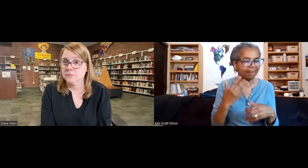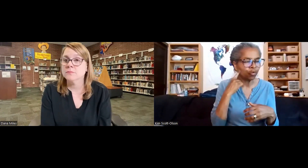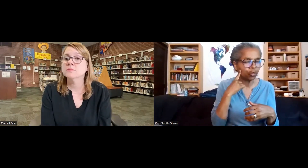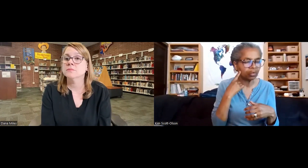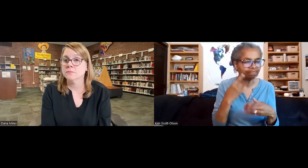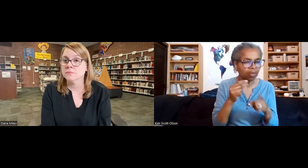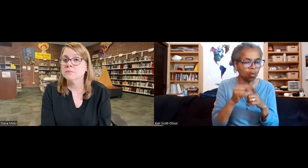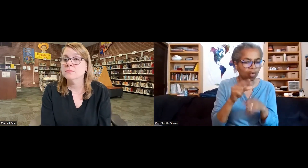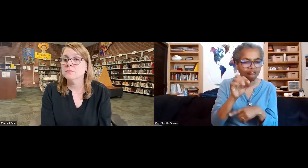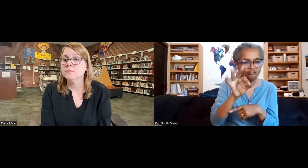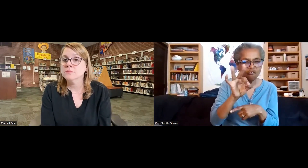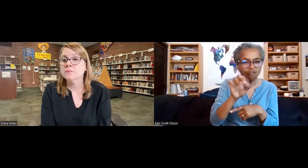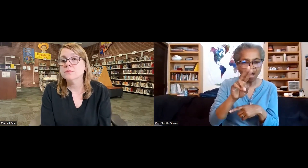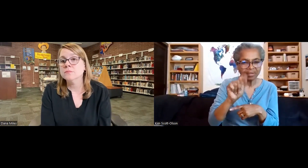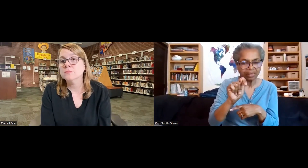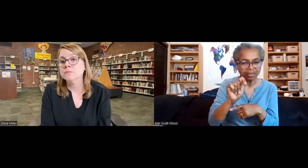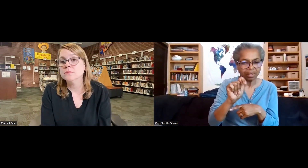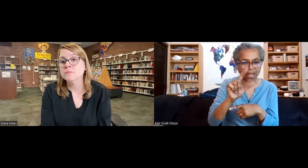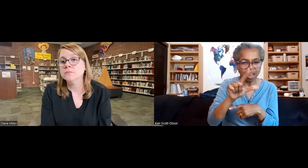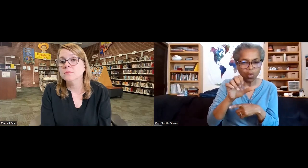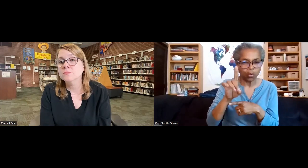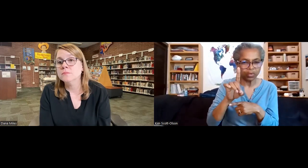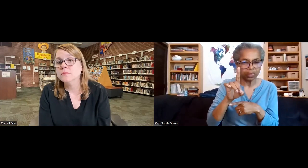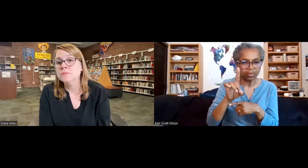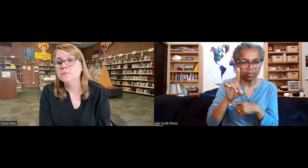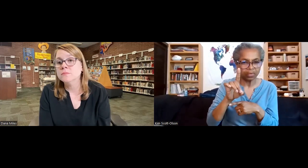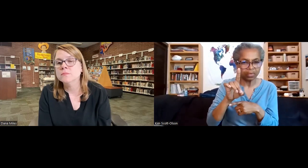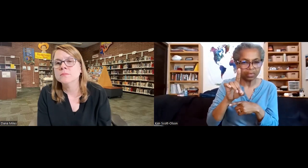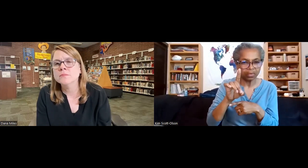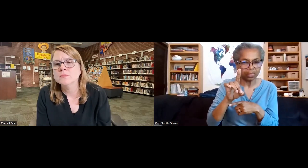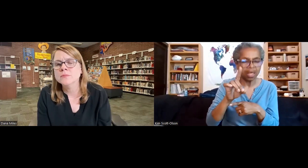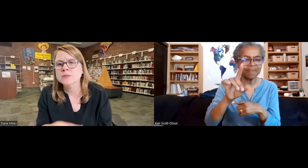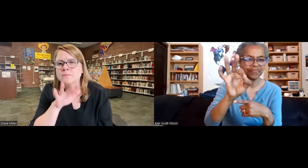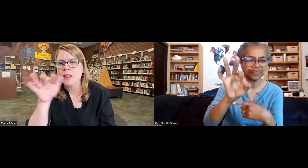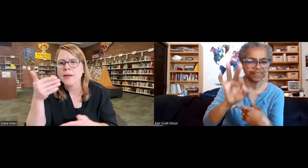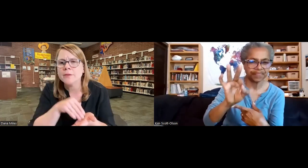Maybe you’re familiar with the term frontloading?